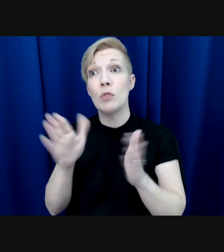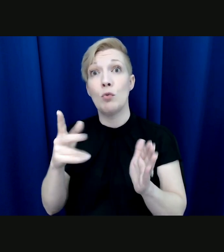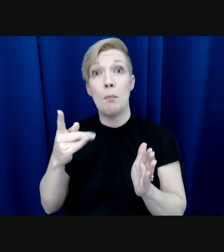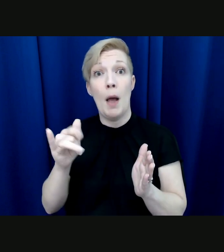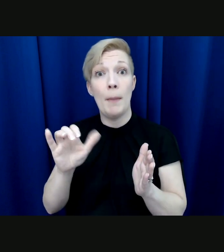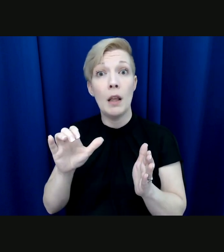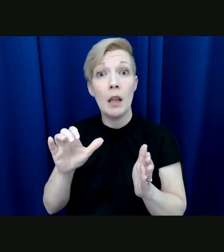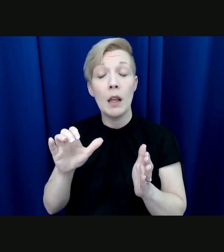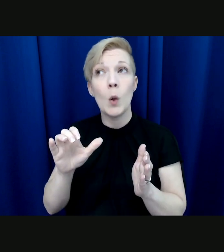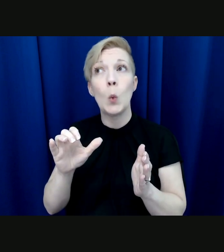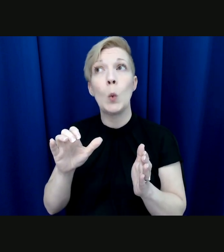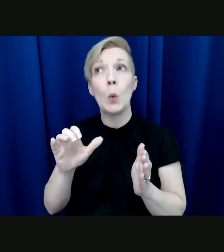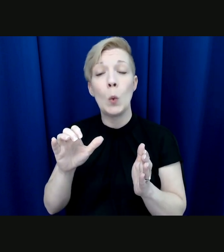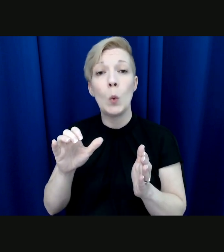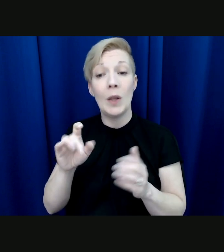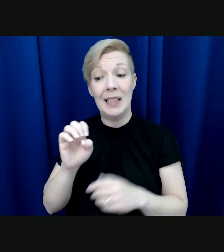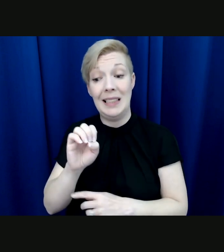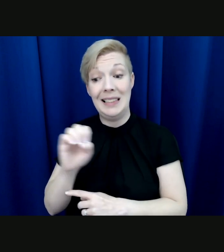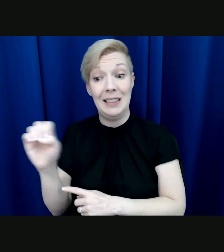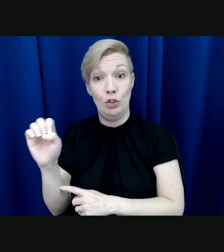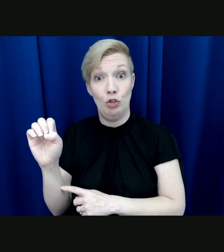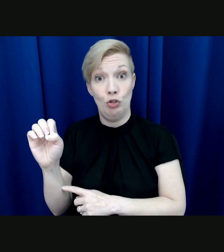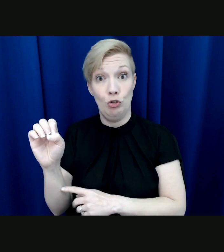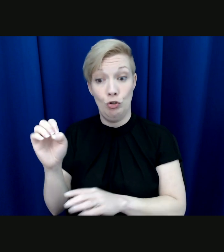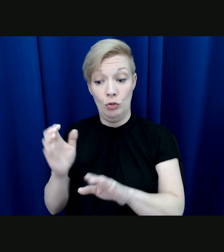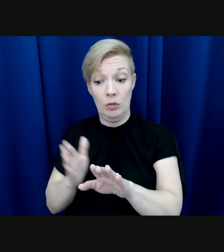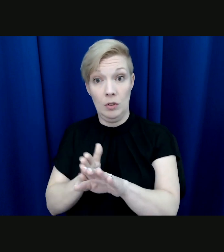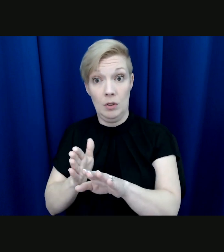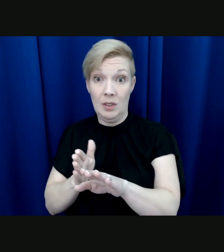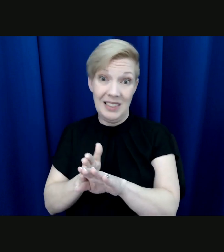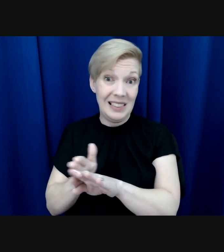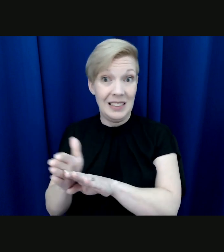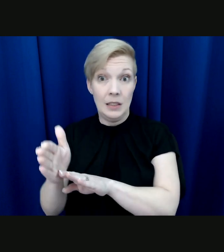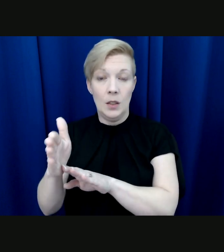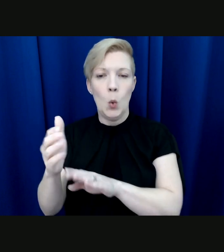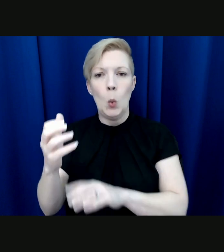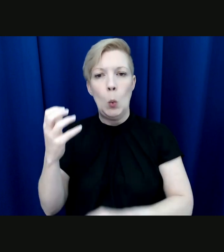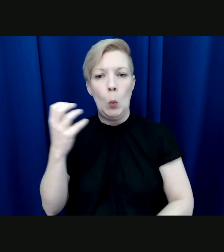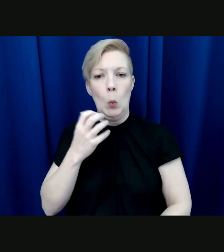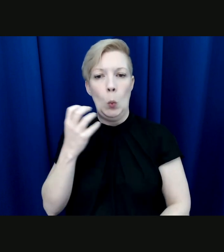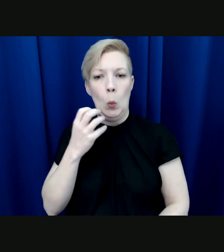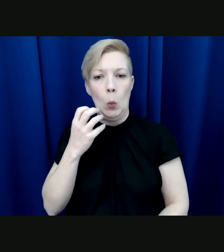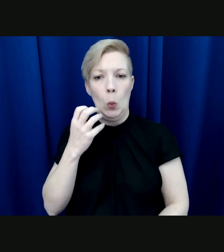especially along the Eastern seaboard. I think that was. Oh, something going on here.